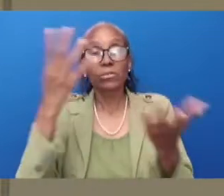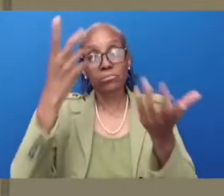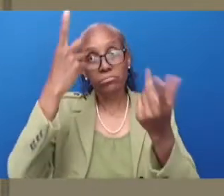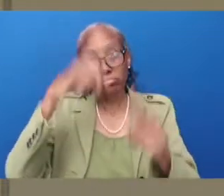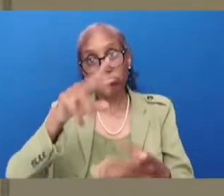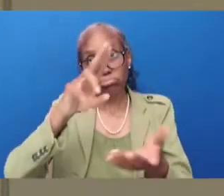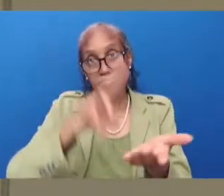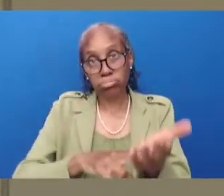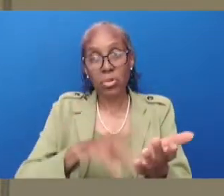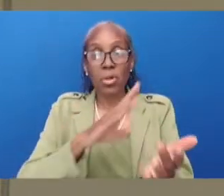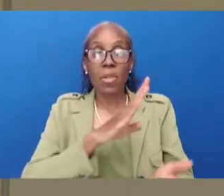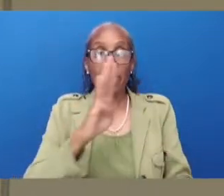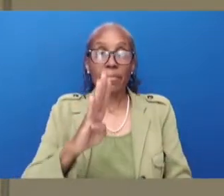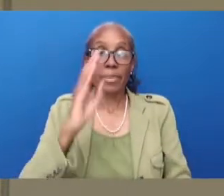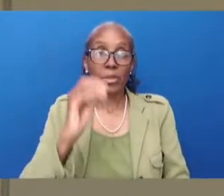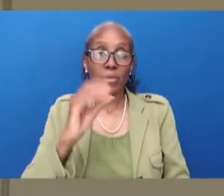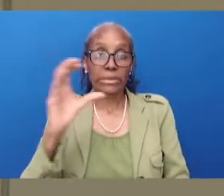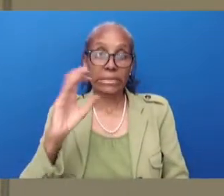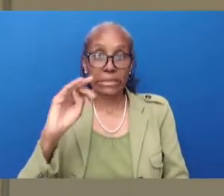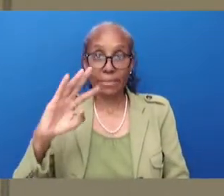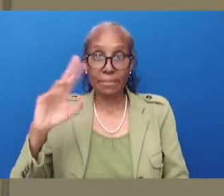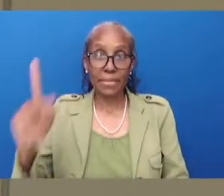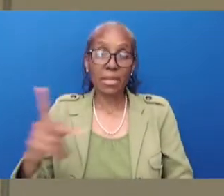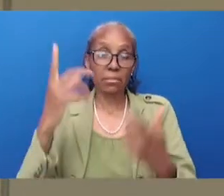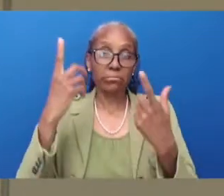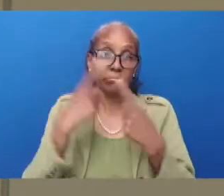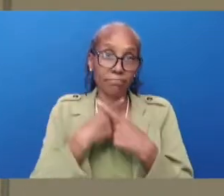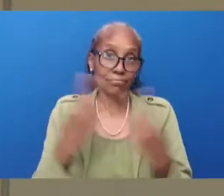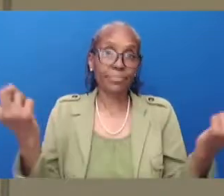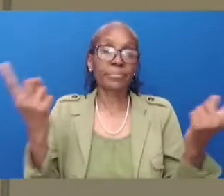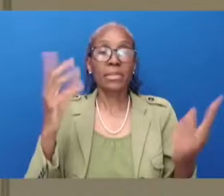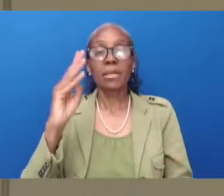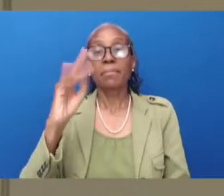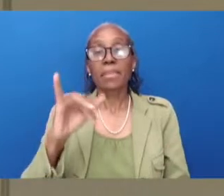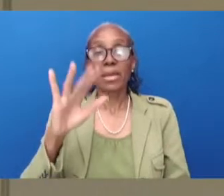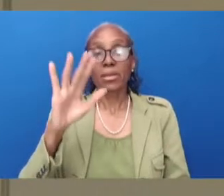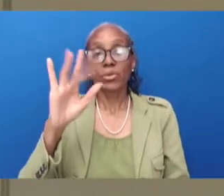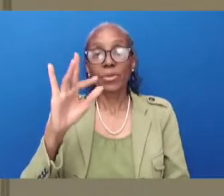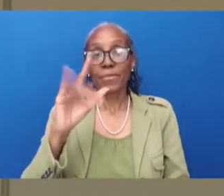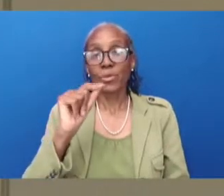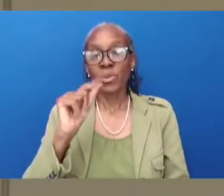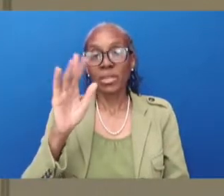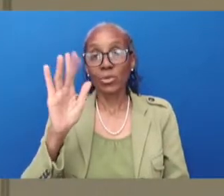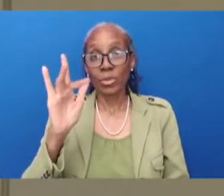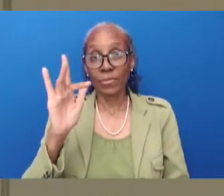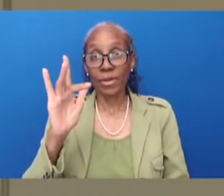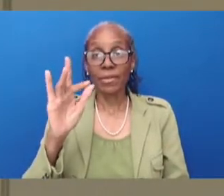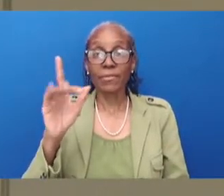NOW, THEREFORE, BE IT RESOLVED